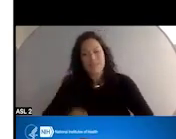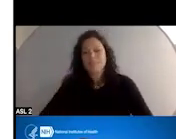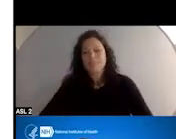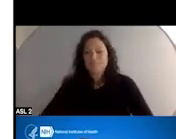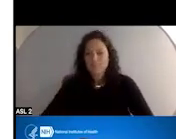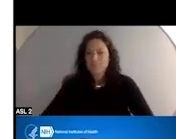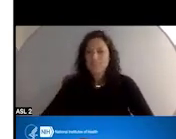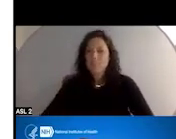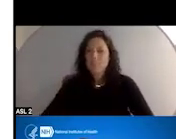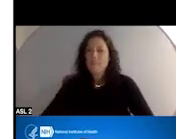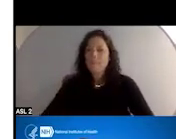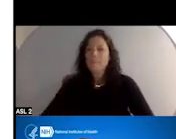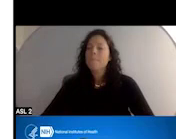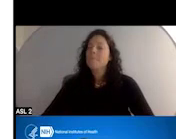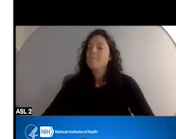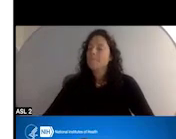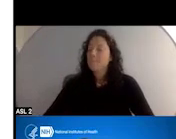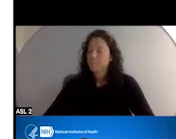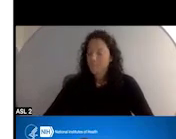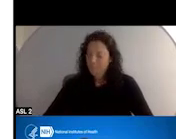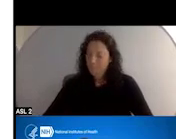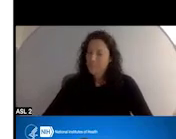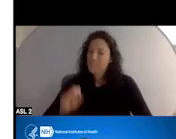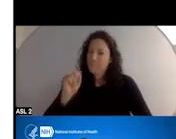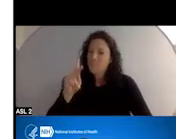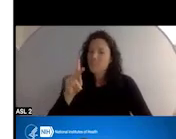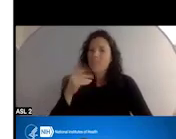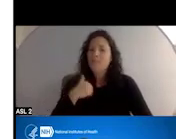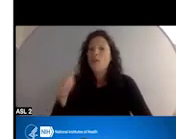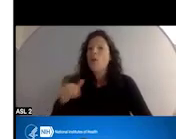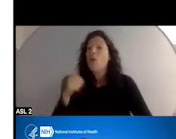We have another question, let's see,